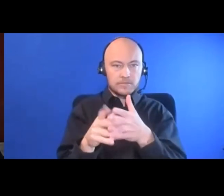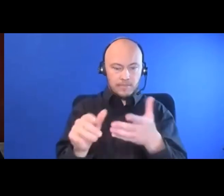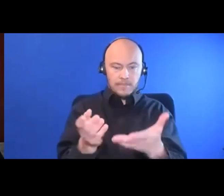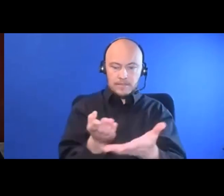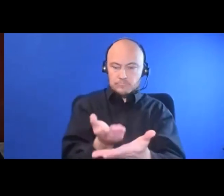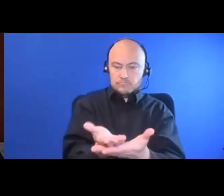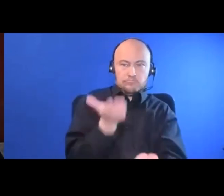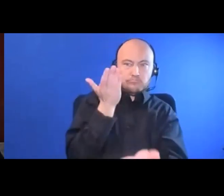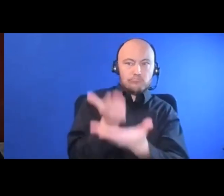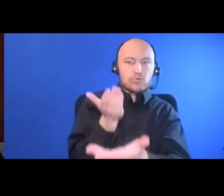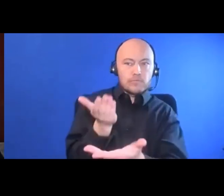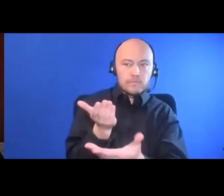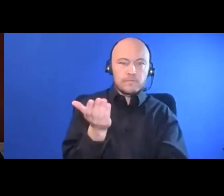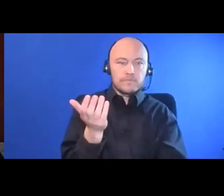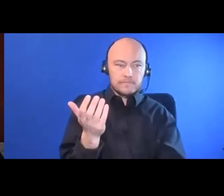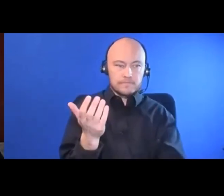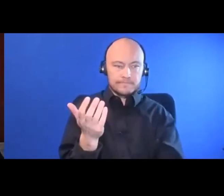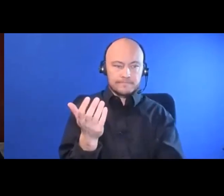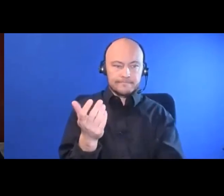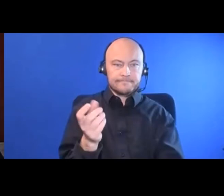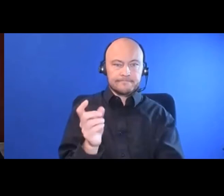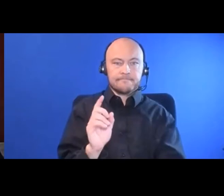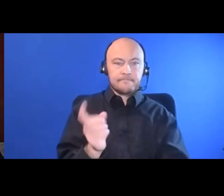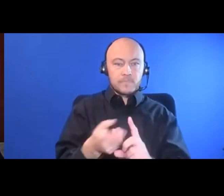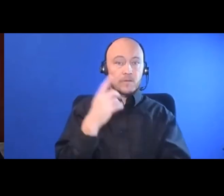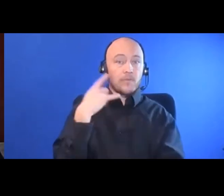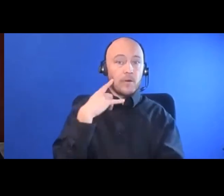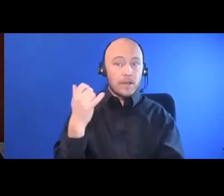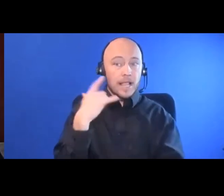this is coming from the California Policy Lab,